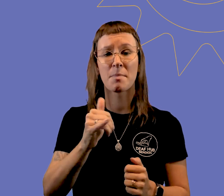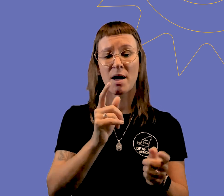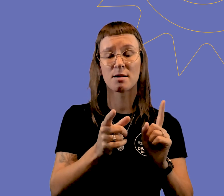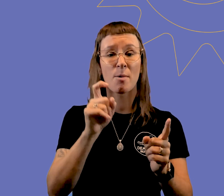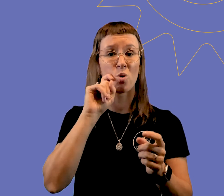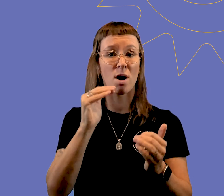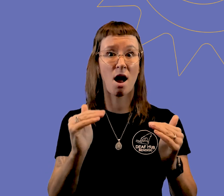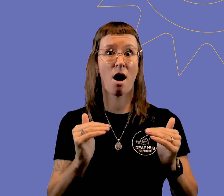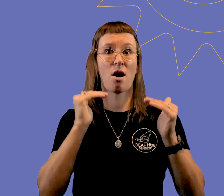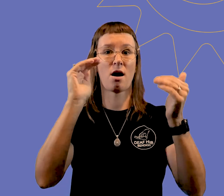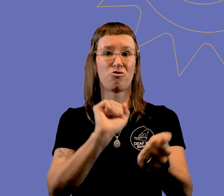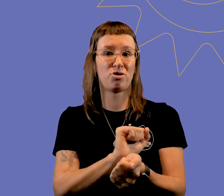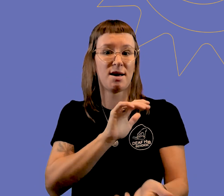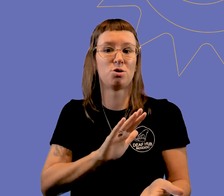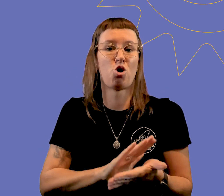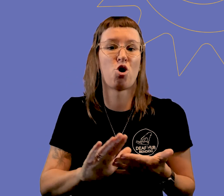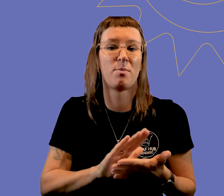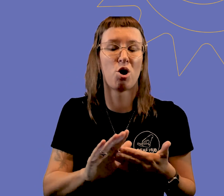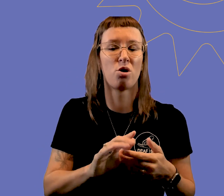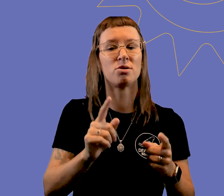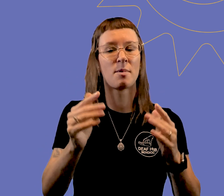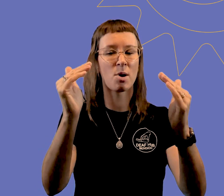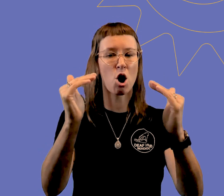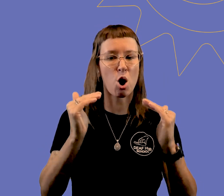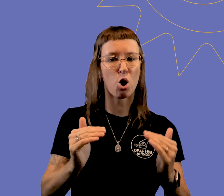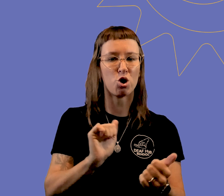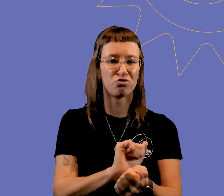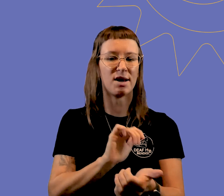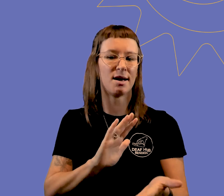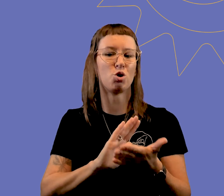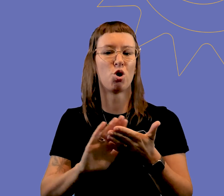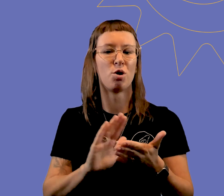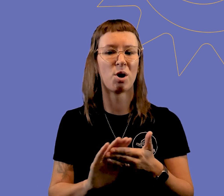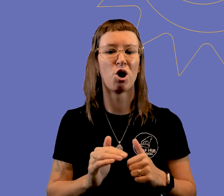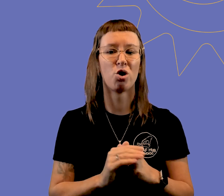This means sometimes the hormones being released might be higher than normal and at other times,